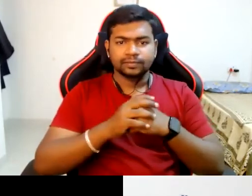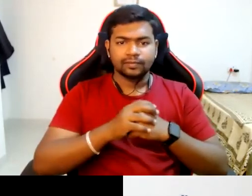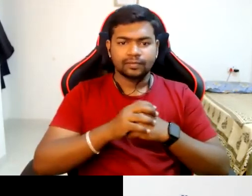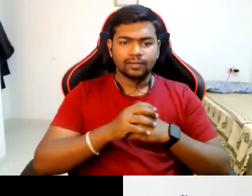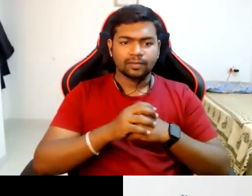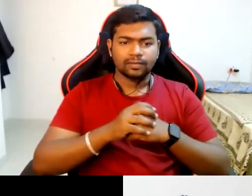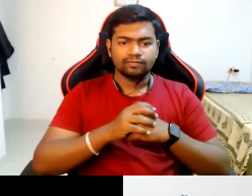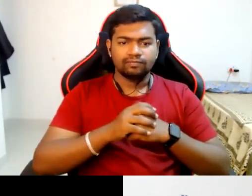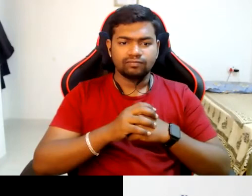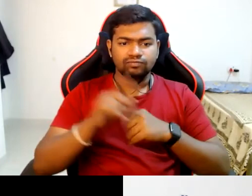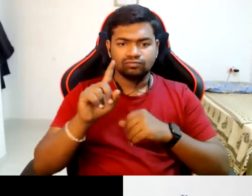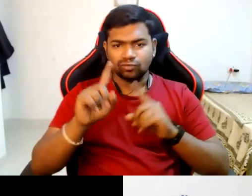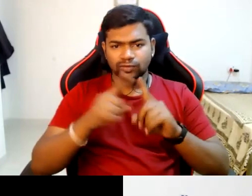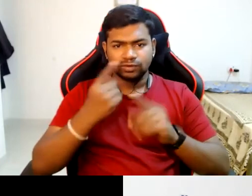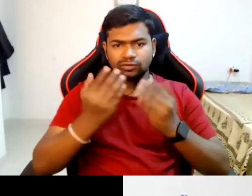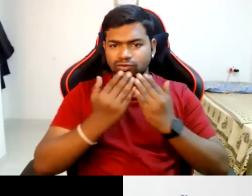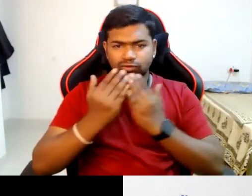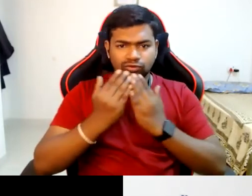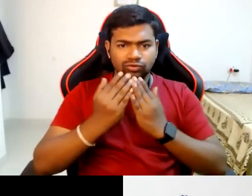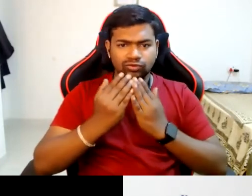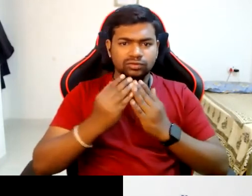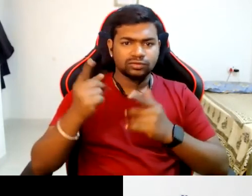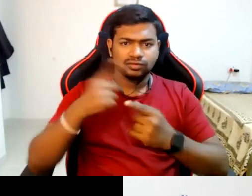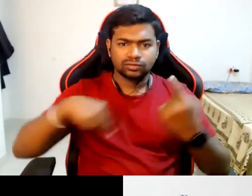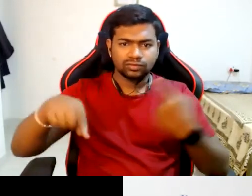first day school almost entire school start looking at me.like, what is this?